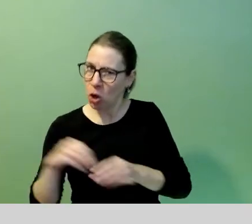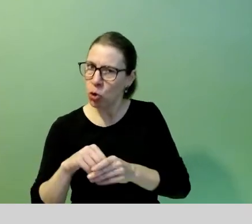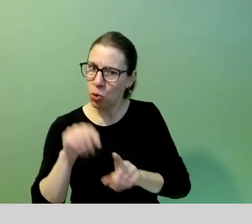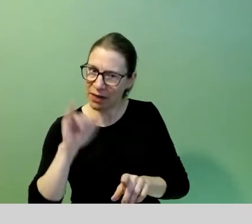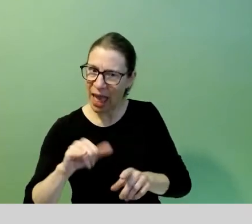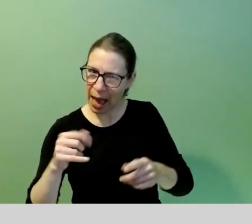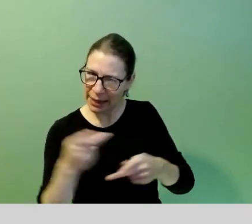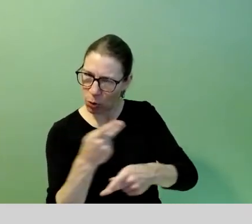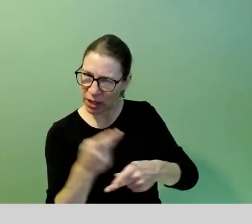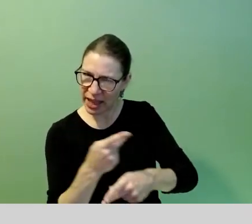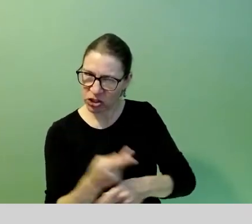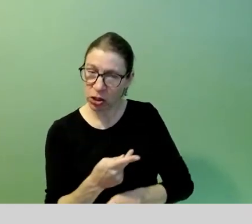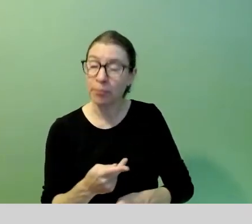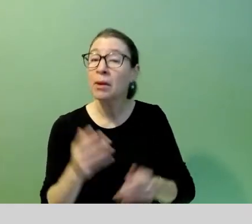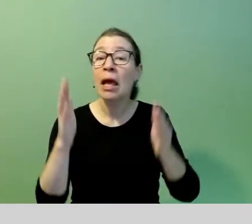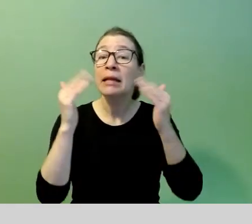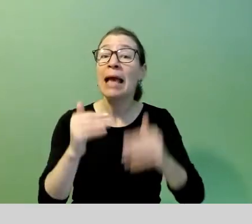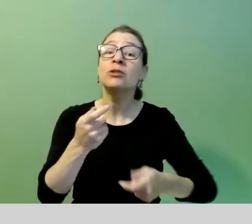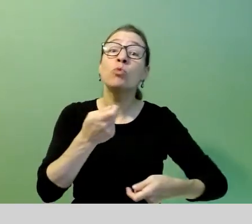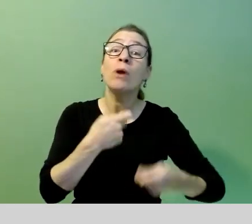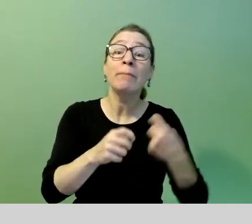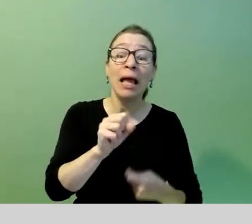Next, we're going to replace the Sprite with our new Sprite.